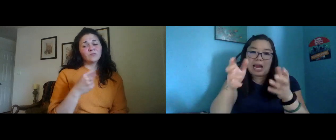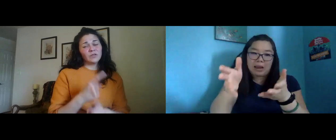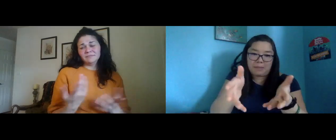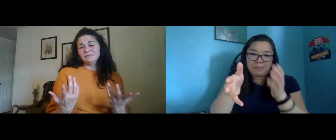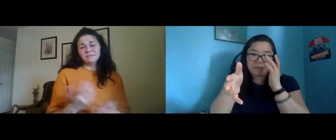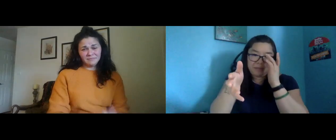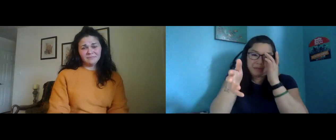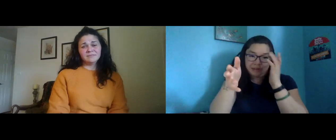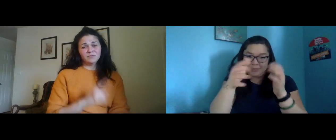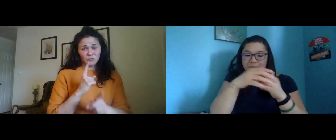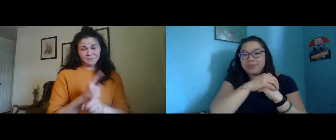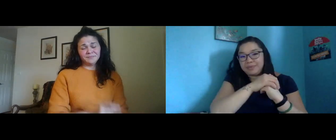A: Right. Right.